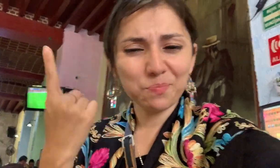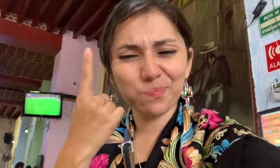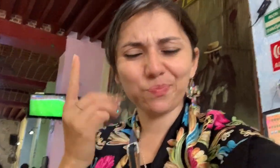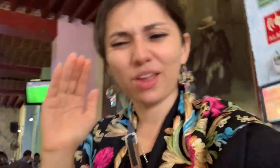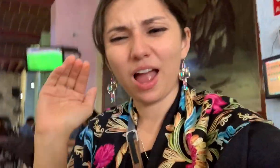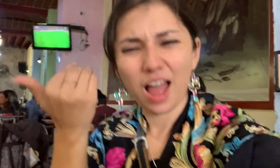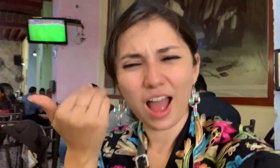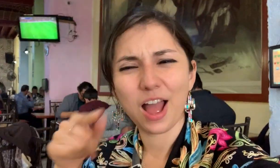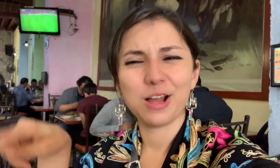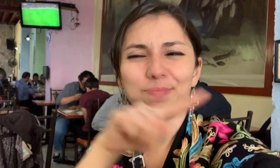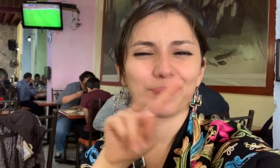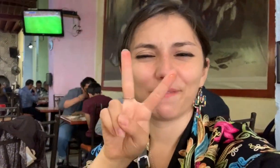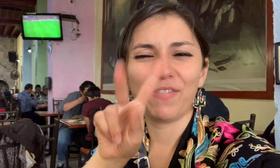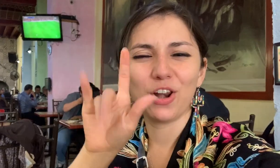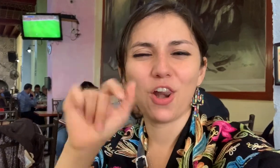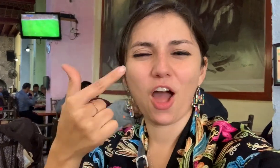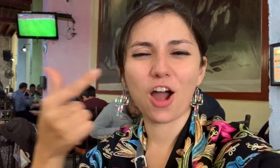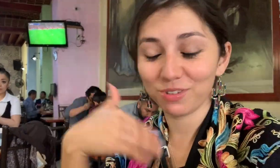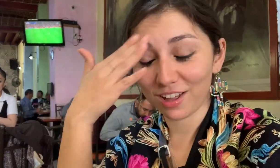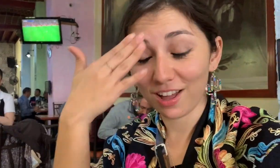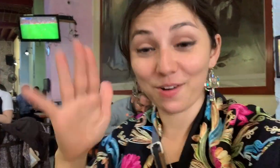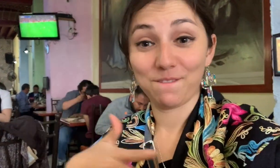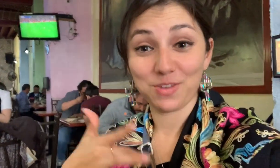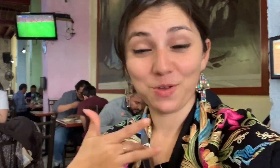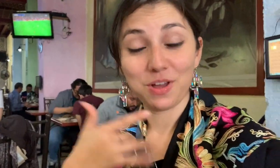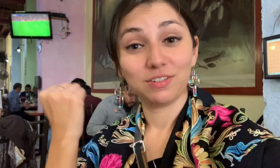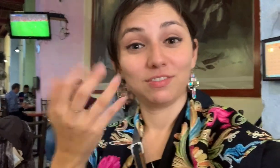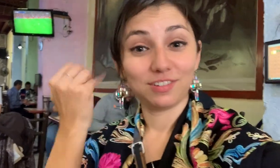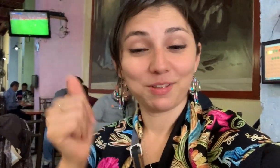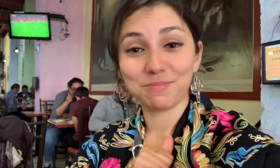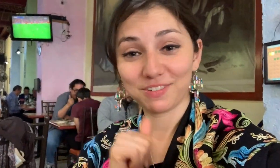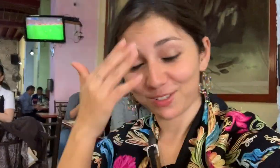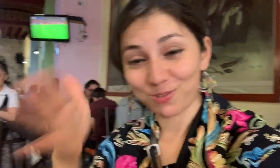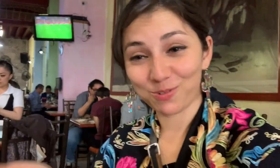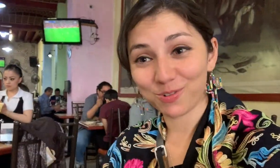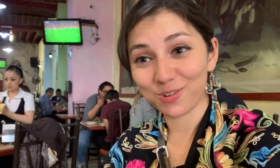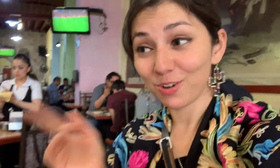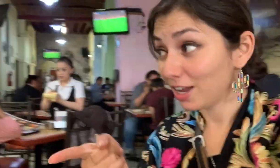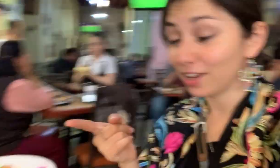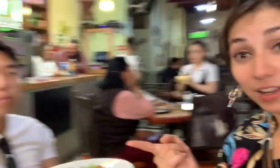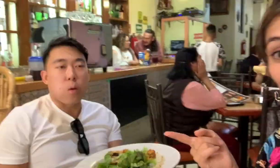I wonder how these vloggers do this. I don't know. I just feel like I'm talking to myself. I don't know what I'm doing. Don't you think so? (asking him)